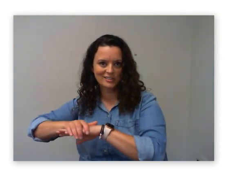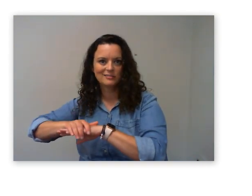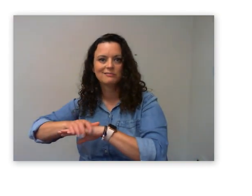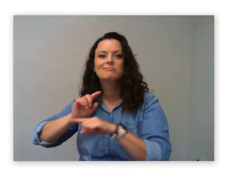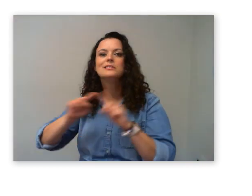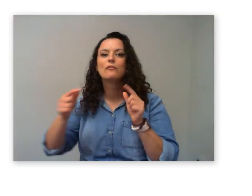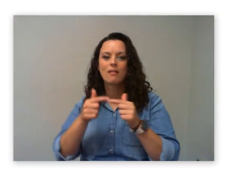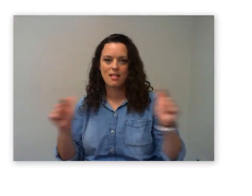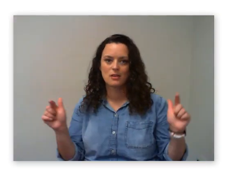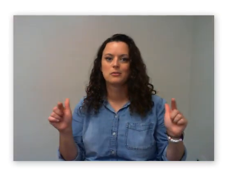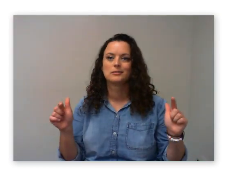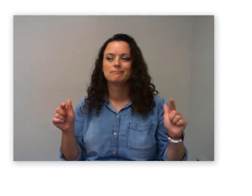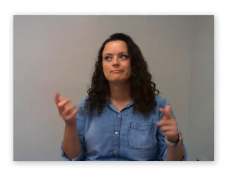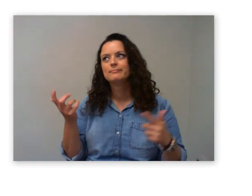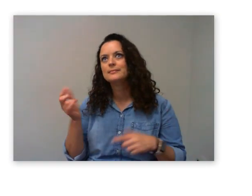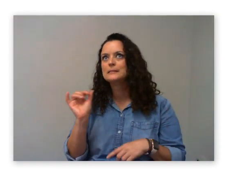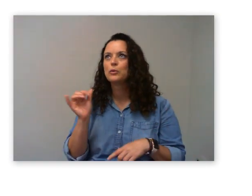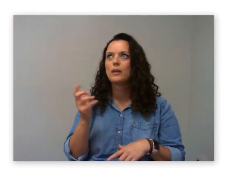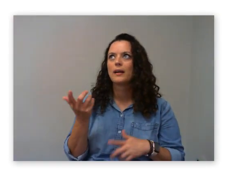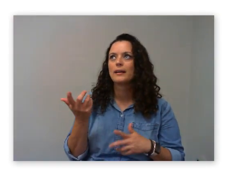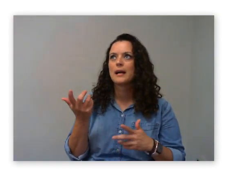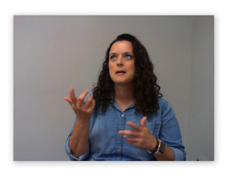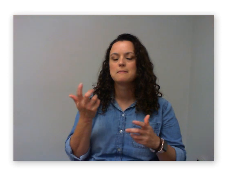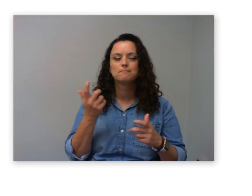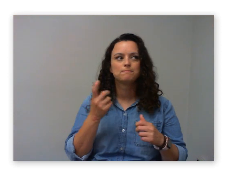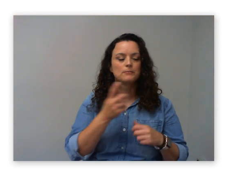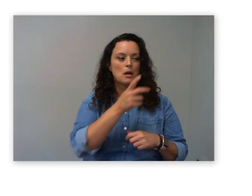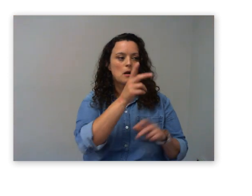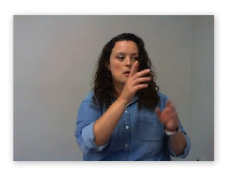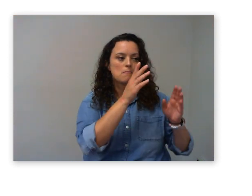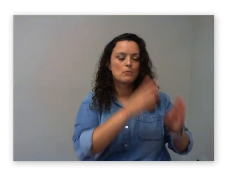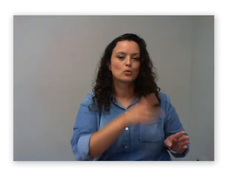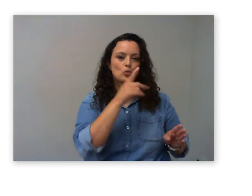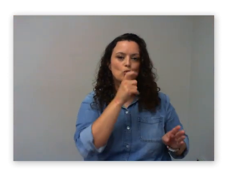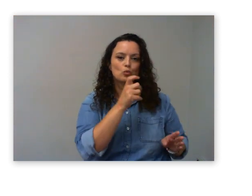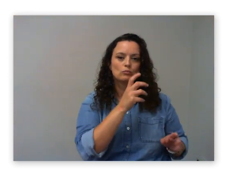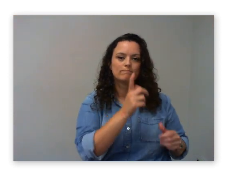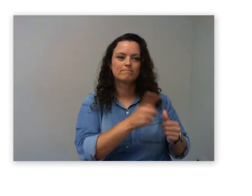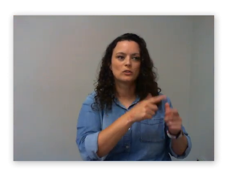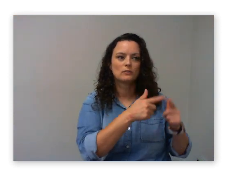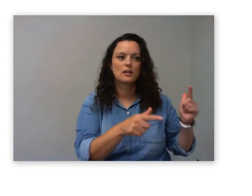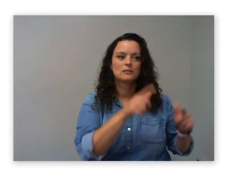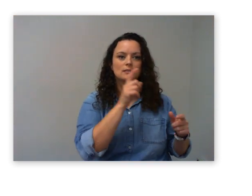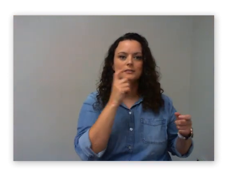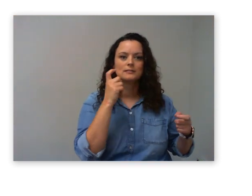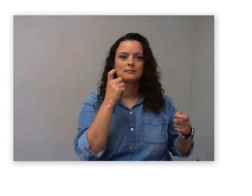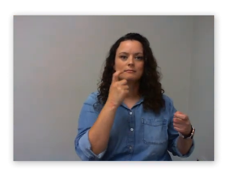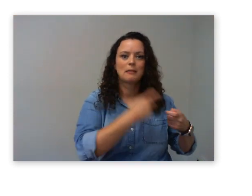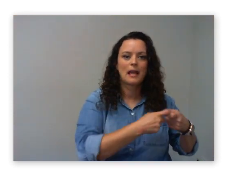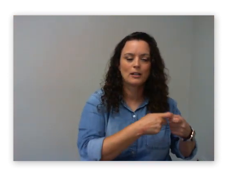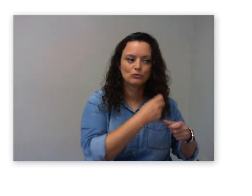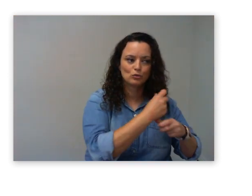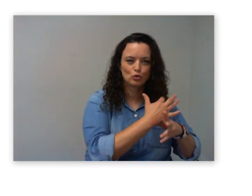like somebody whose first language is spanish or german they might find it very difficult to